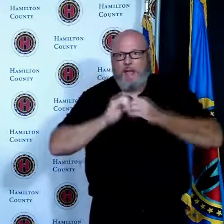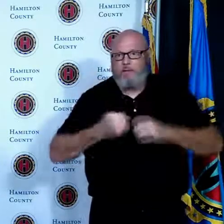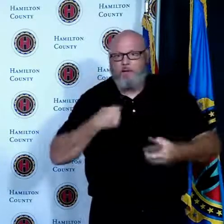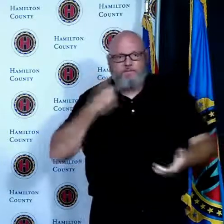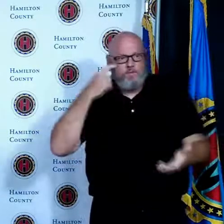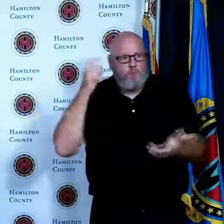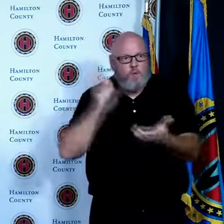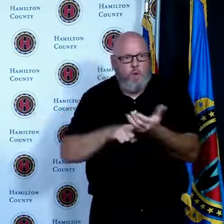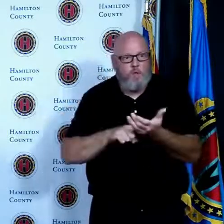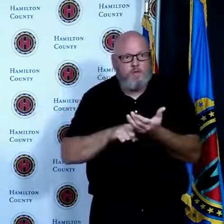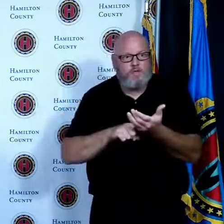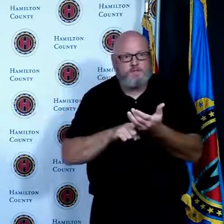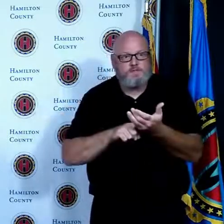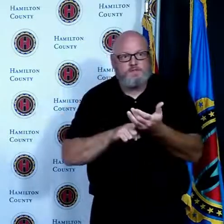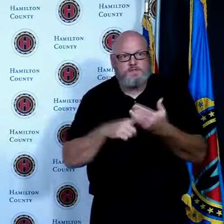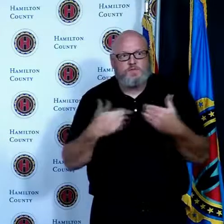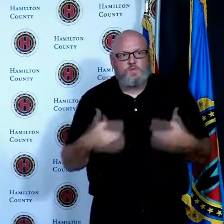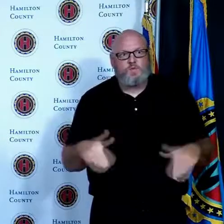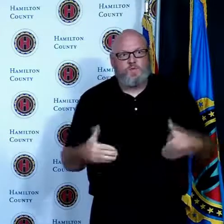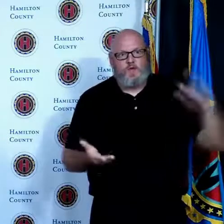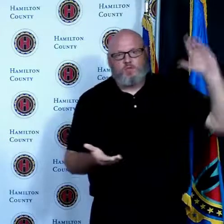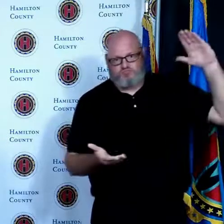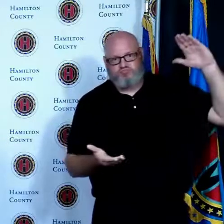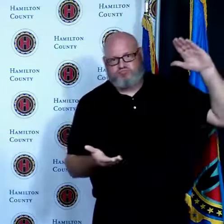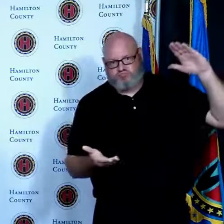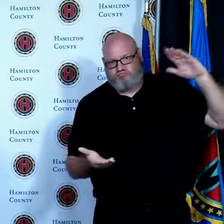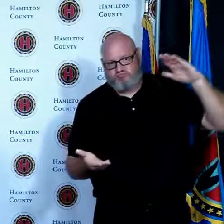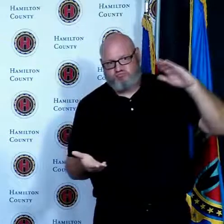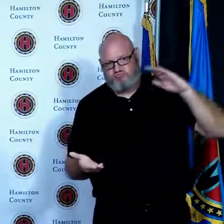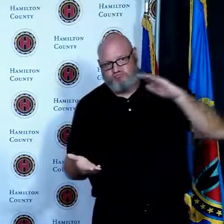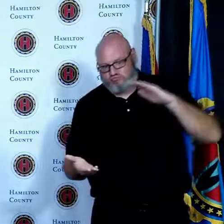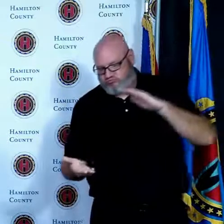work so far and I continue to encourage you even with these positive metrics